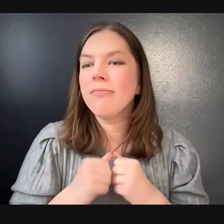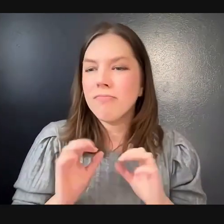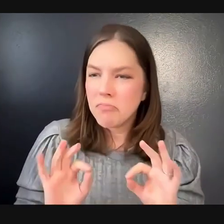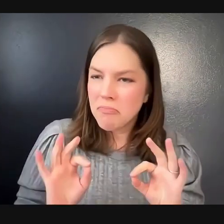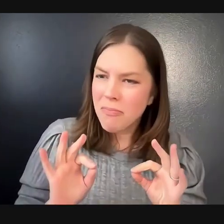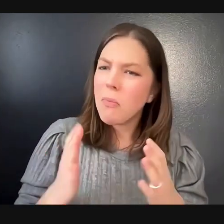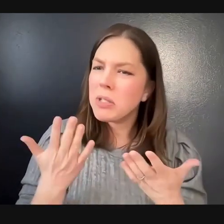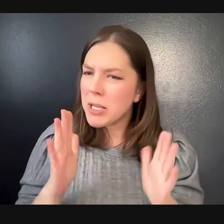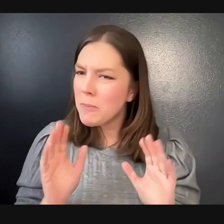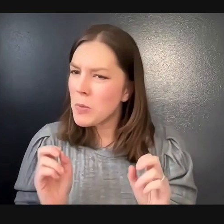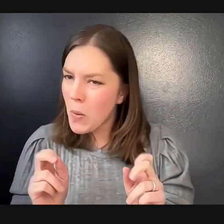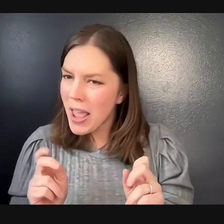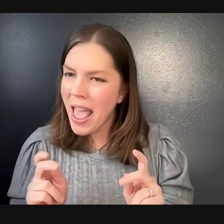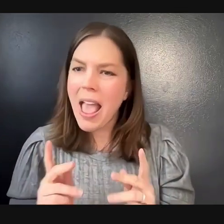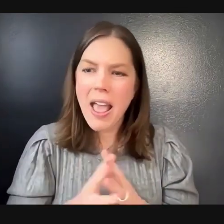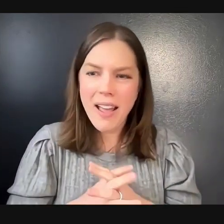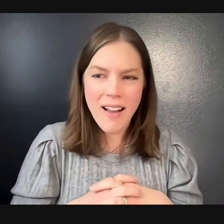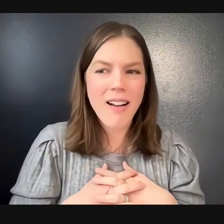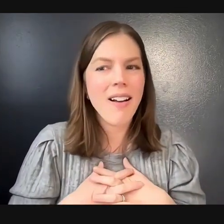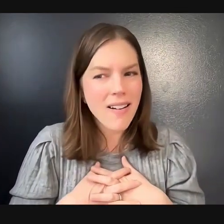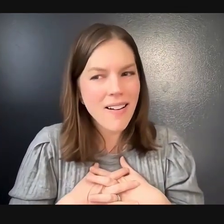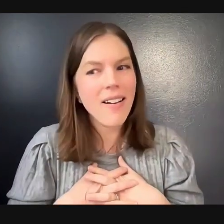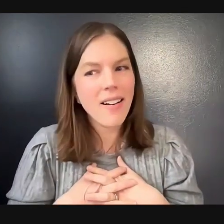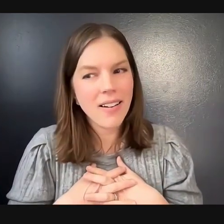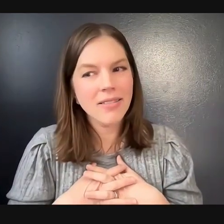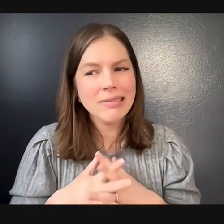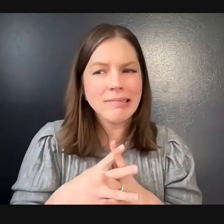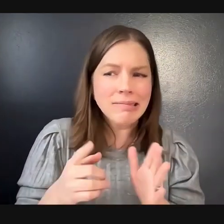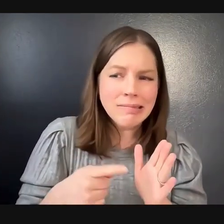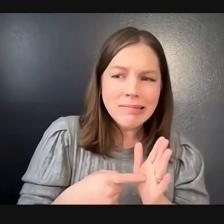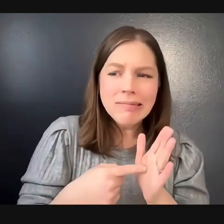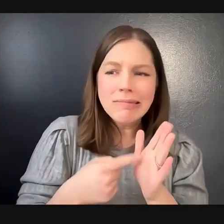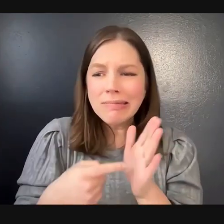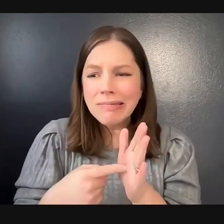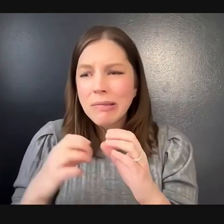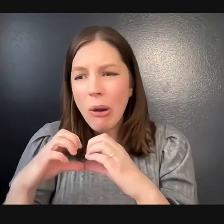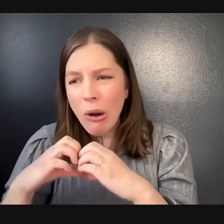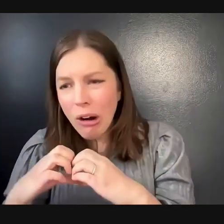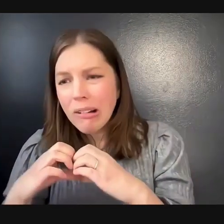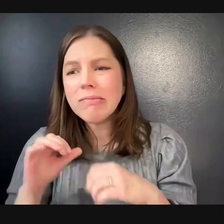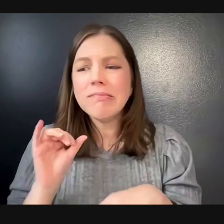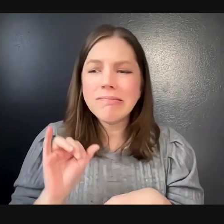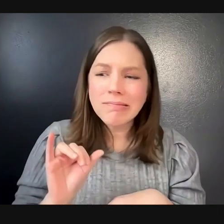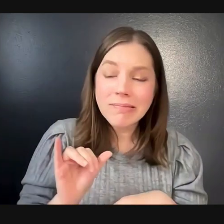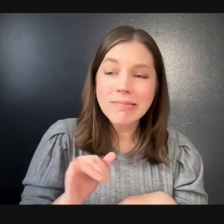So that means a lot of you feel like it's OK. I see a heart, meaning it's not always great.